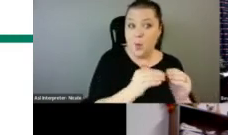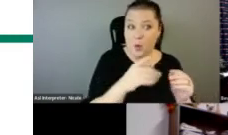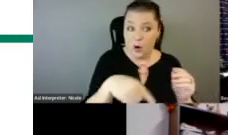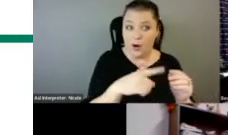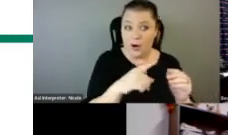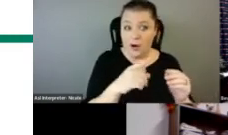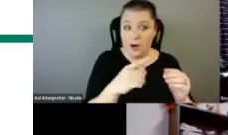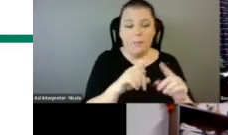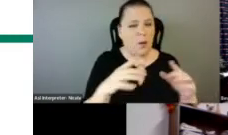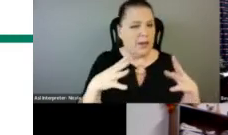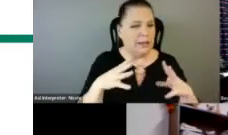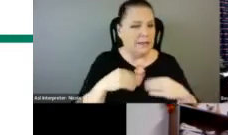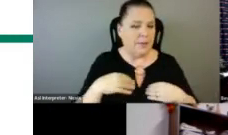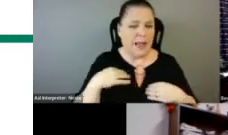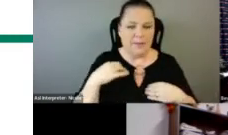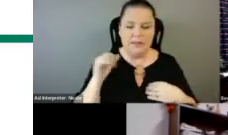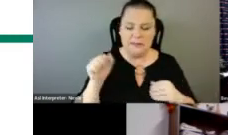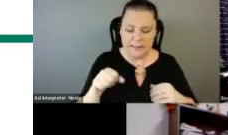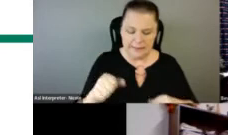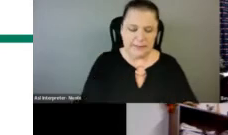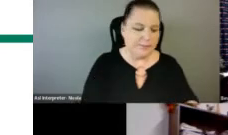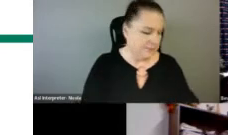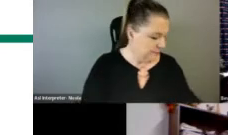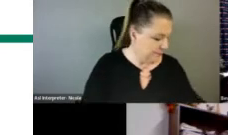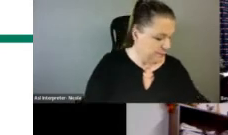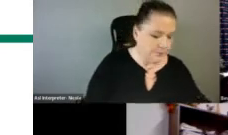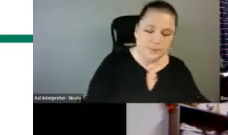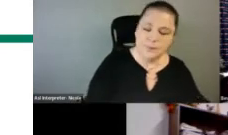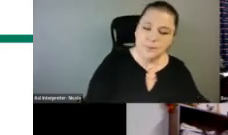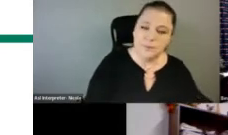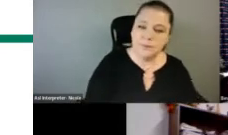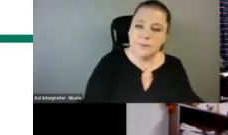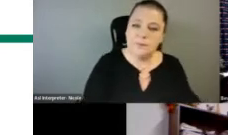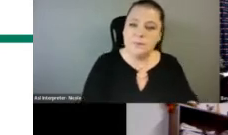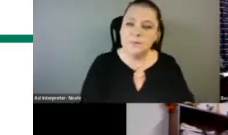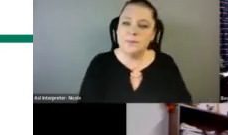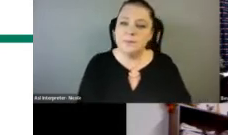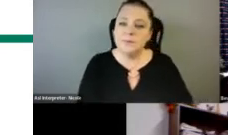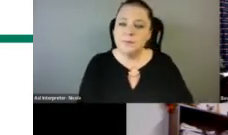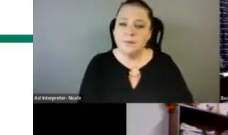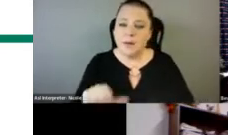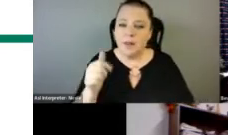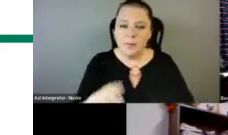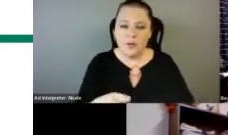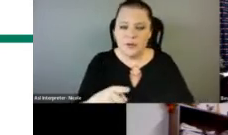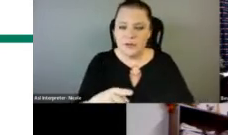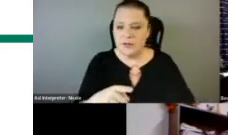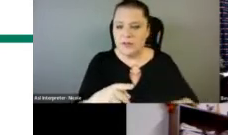accepting applications for sure. Now for your recovery. Bevin Croft: Oh, no. But my follow up question will be how